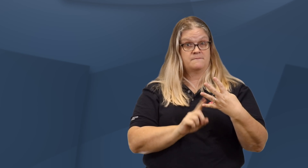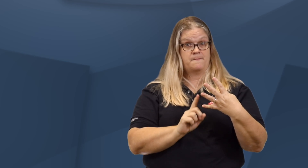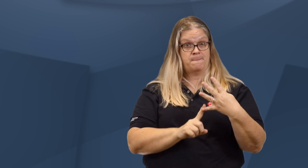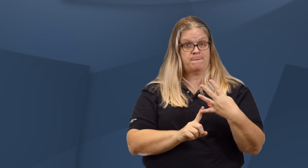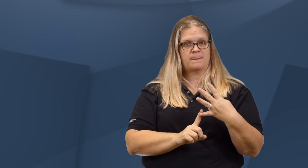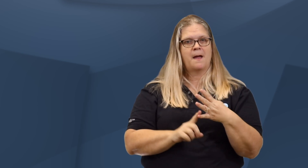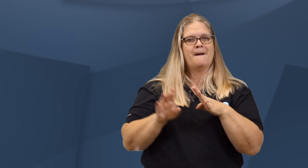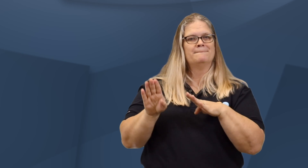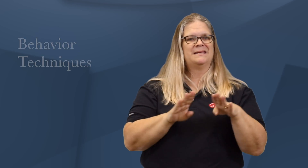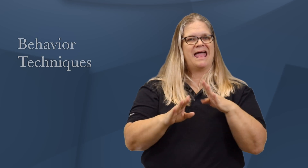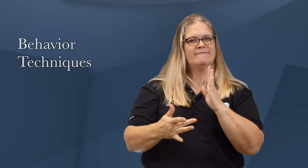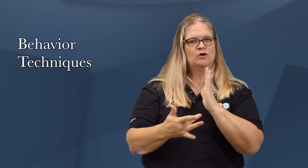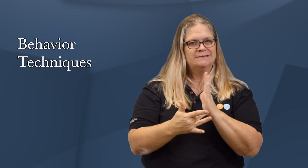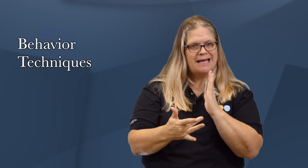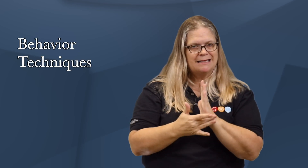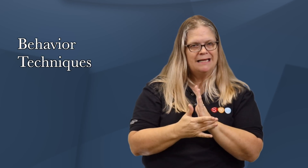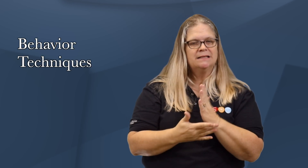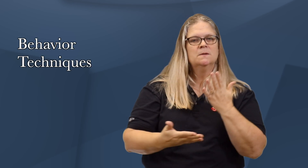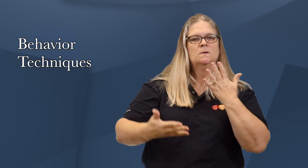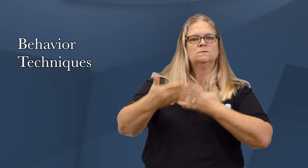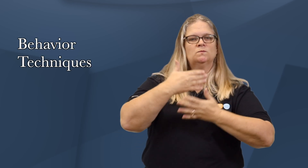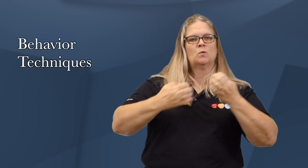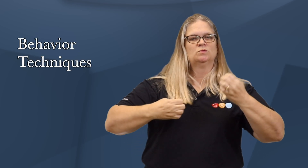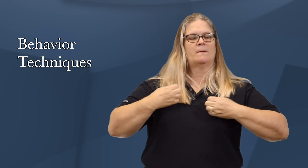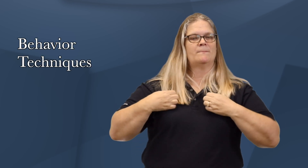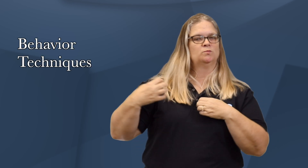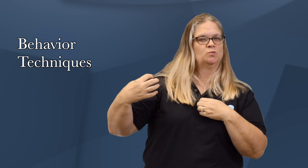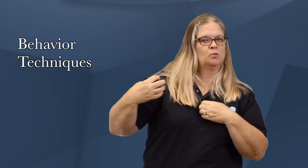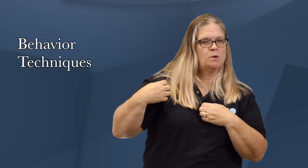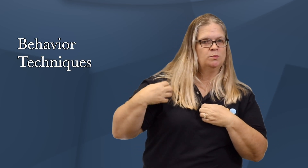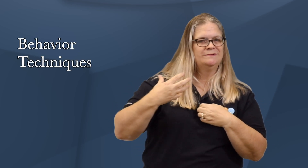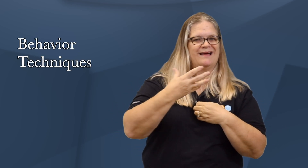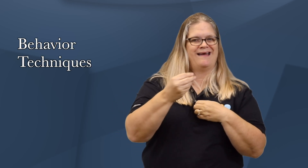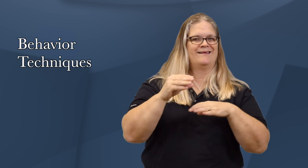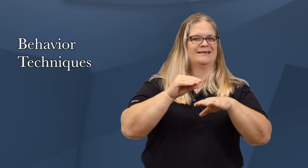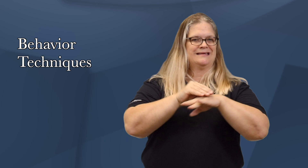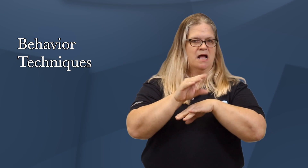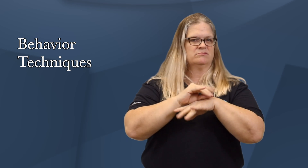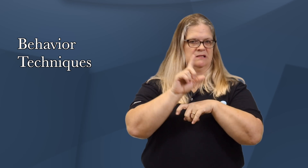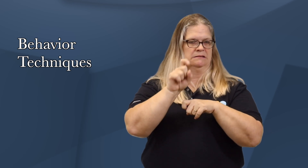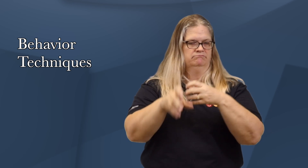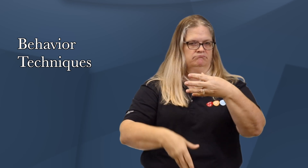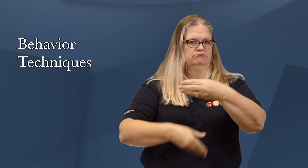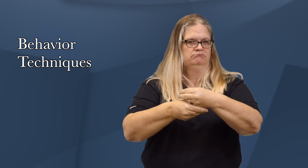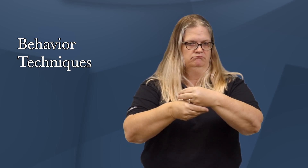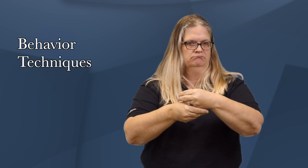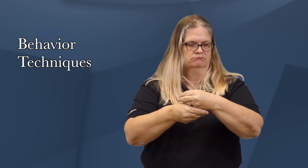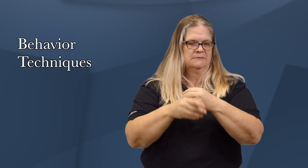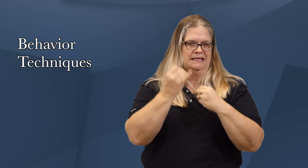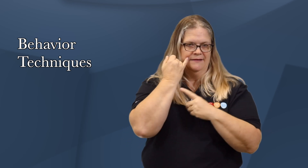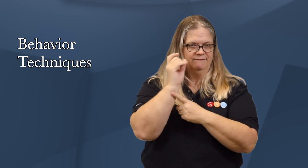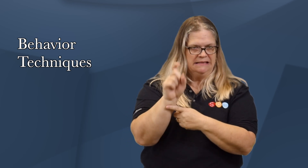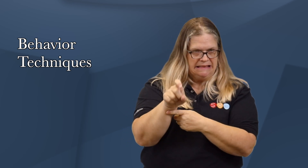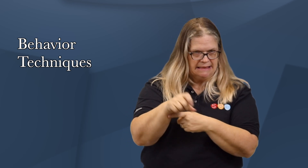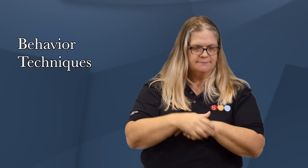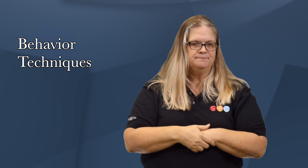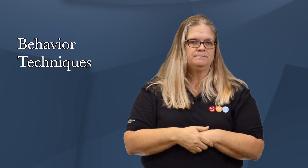Number four, behavior techniques, social-emotional coaching and counseling, if needed.